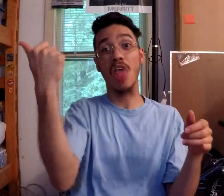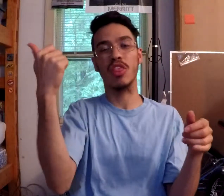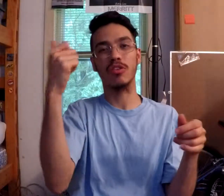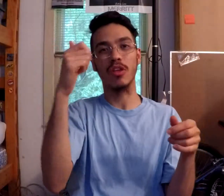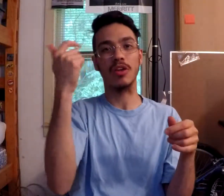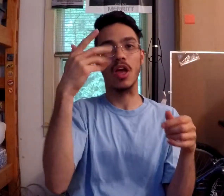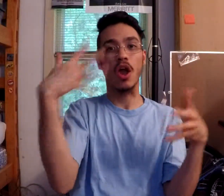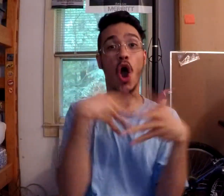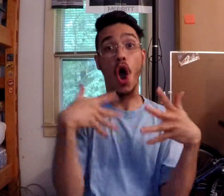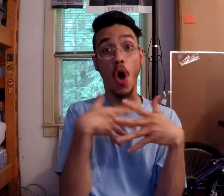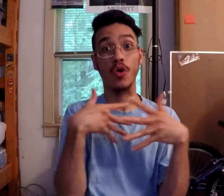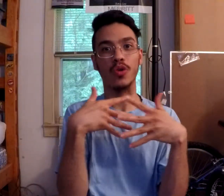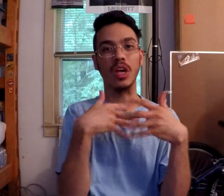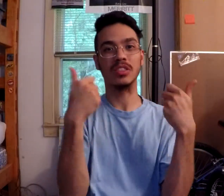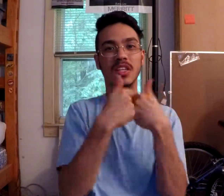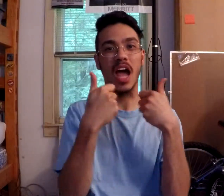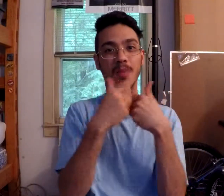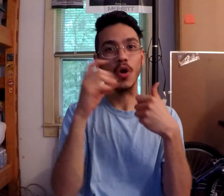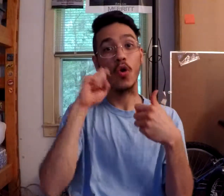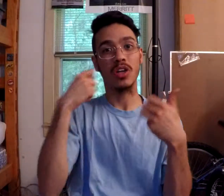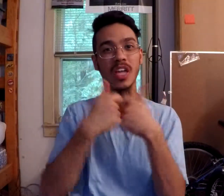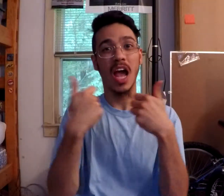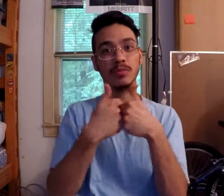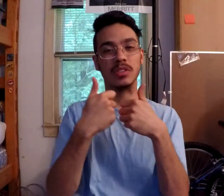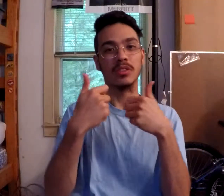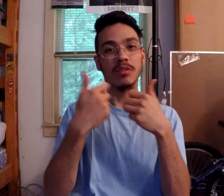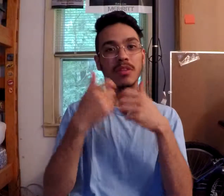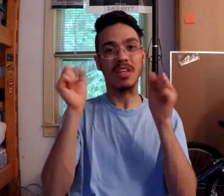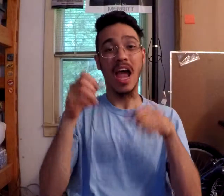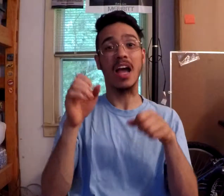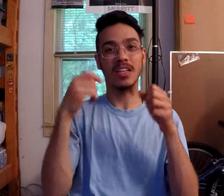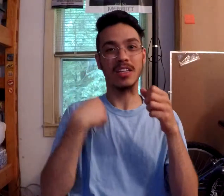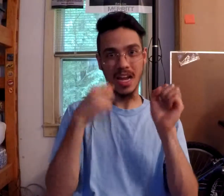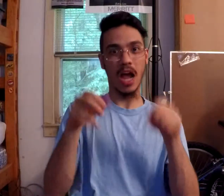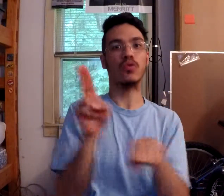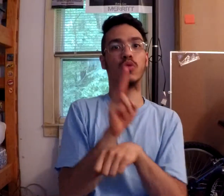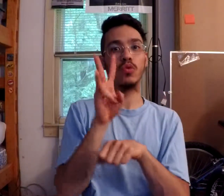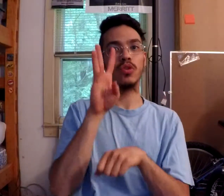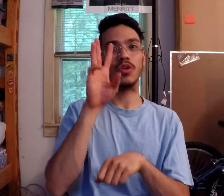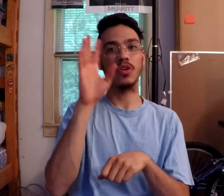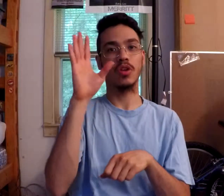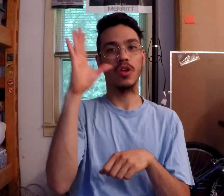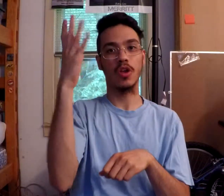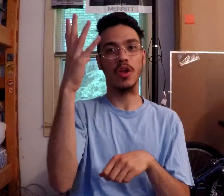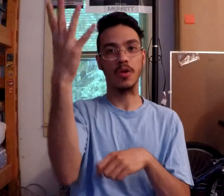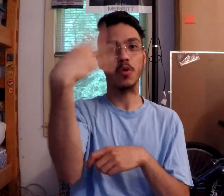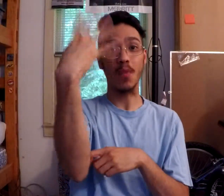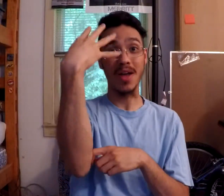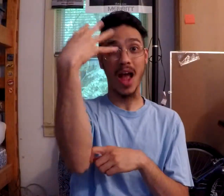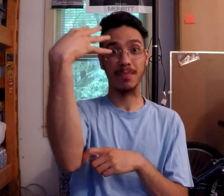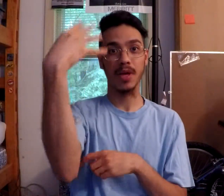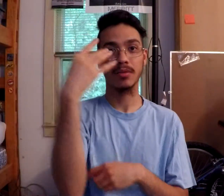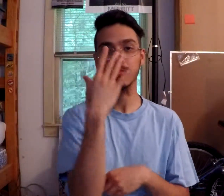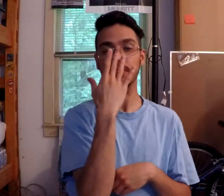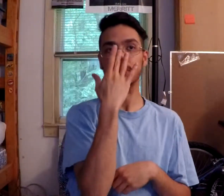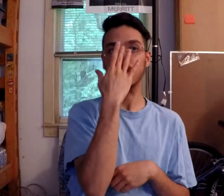Other I use webcam or camera for only the horror, cool game, or other kinds of game.